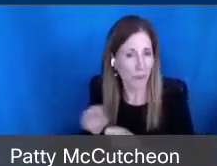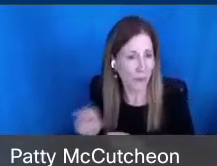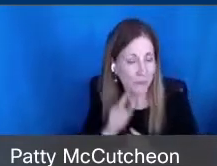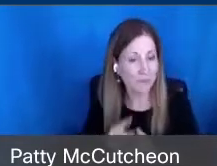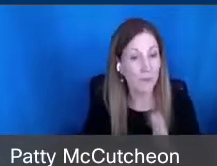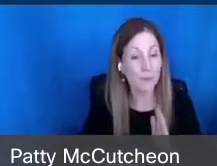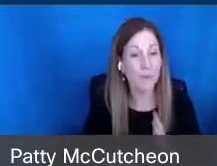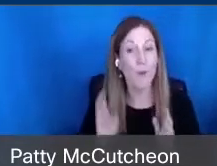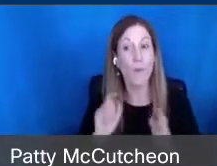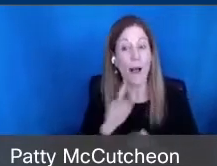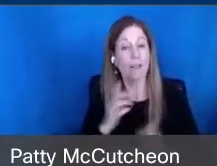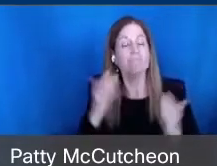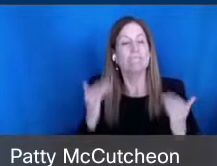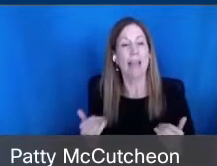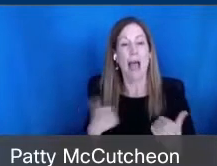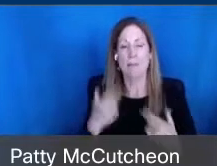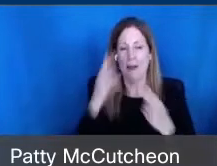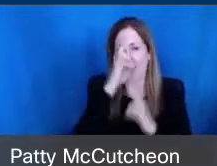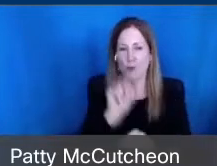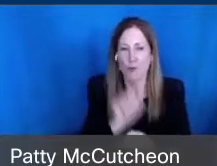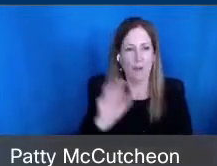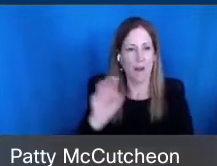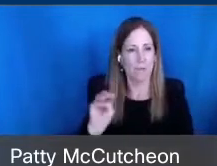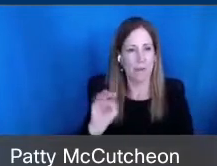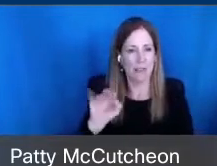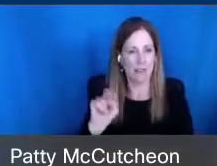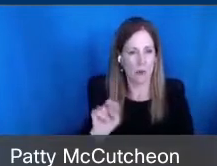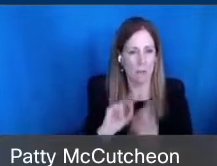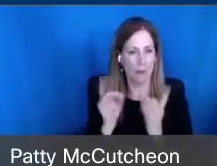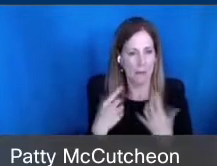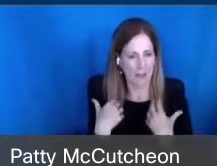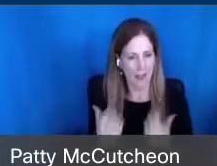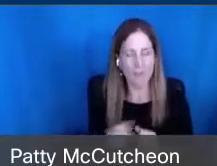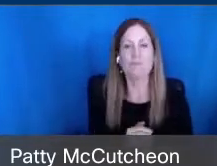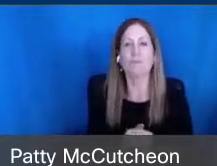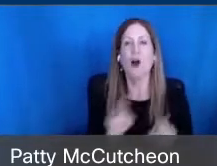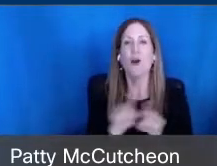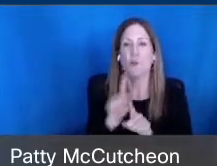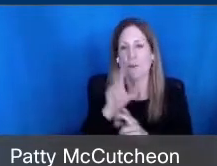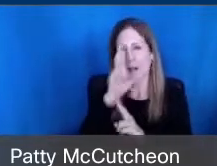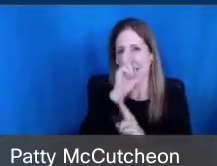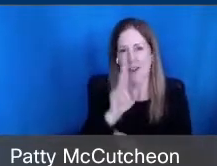One, I'm honored to work for the Minnesota Department of Health, and I'm also very honored to talk about what we have done